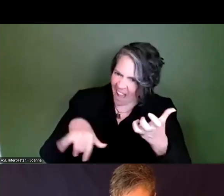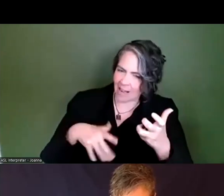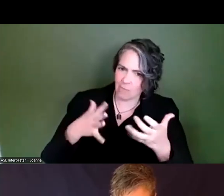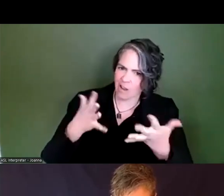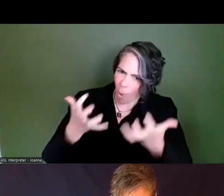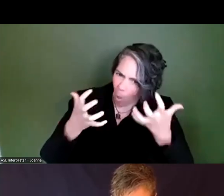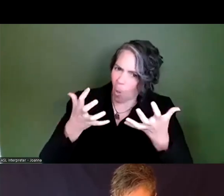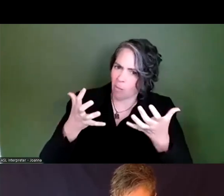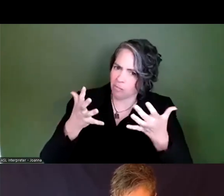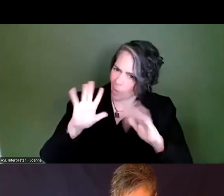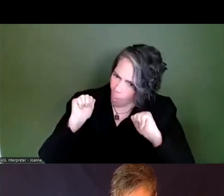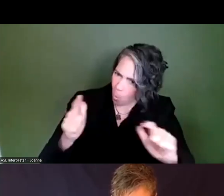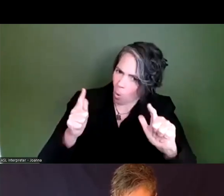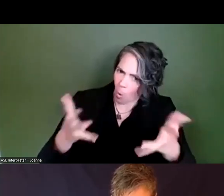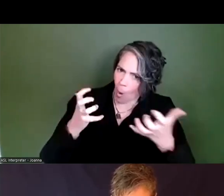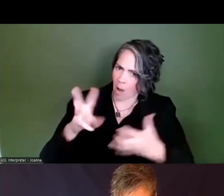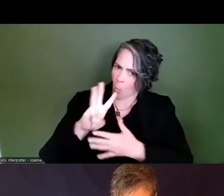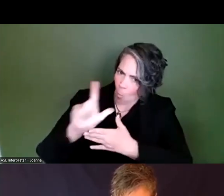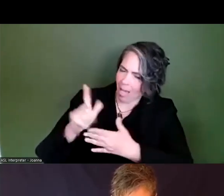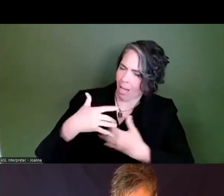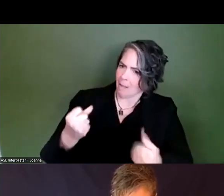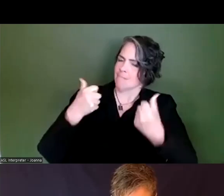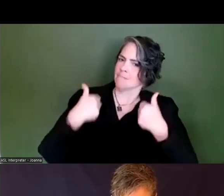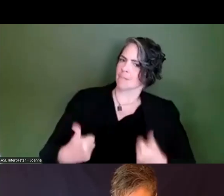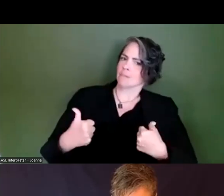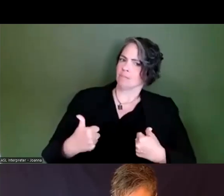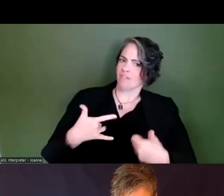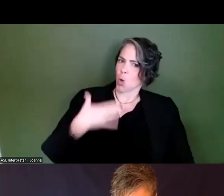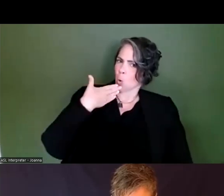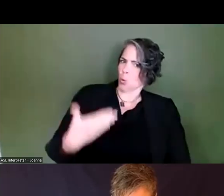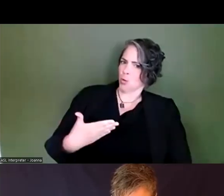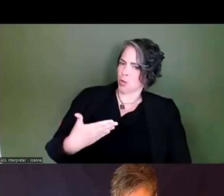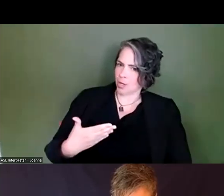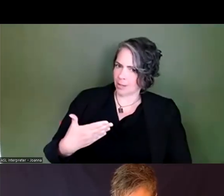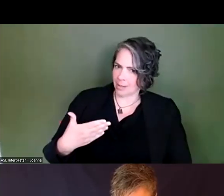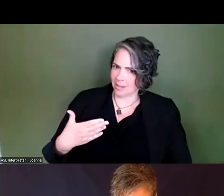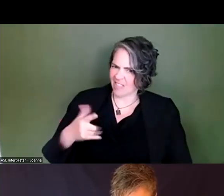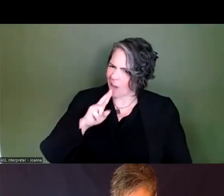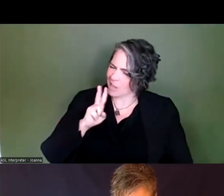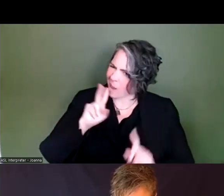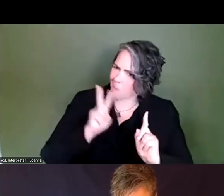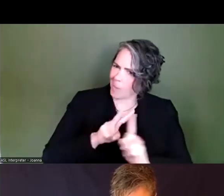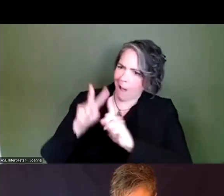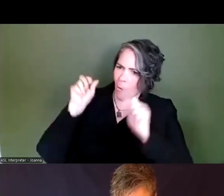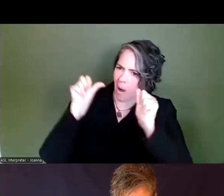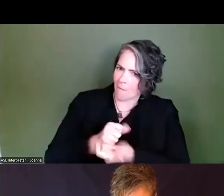And, you know, so having that, having the supports has been a game changer for me. And so let's talk